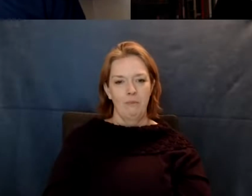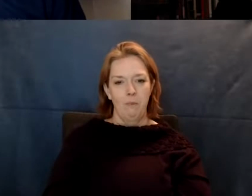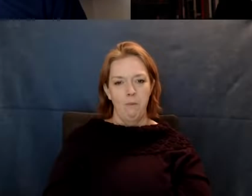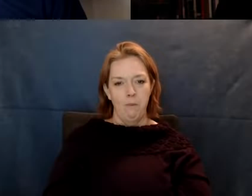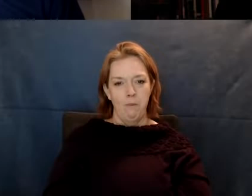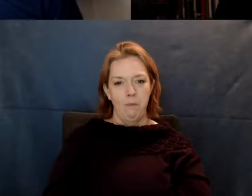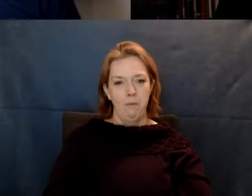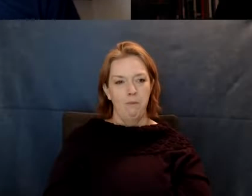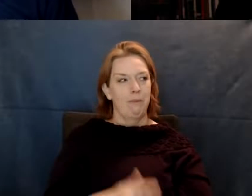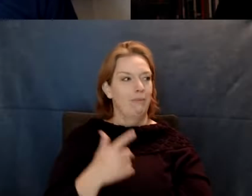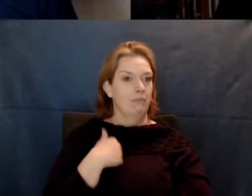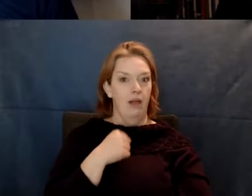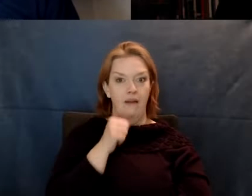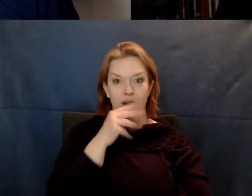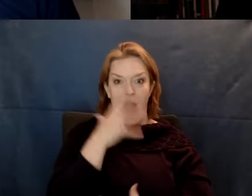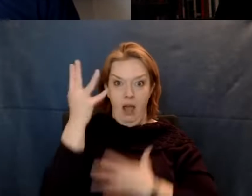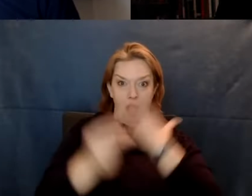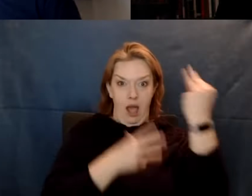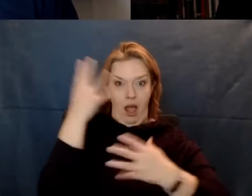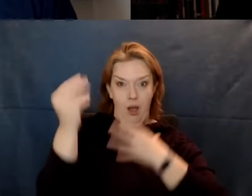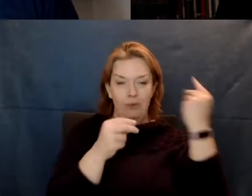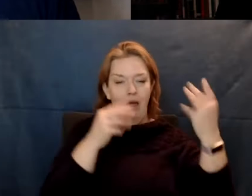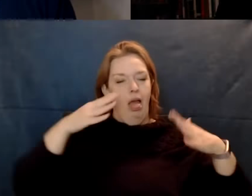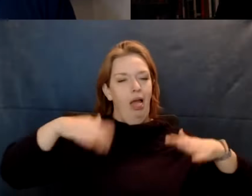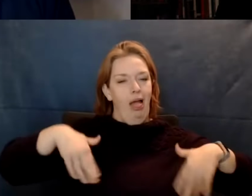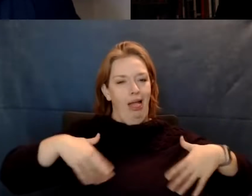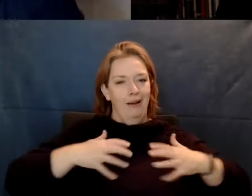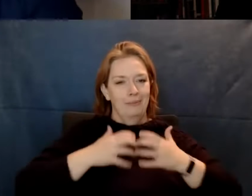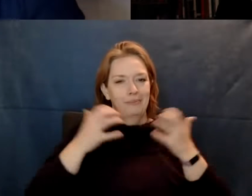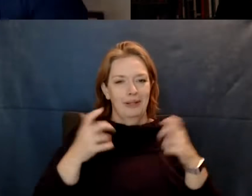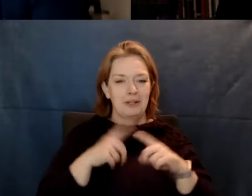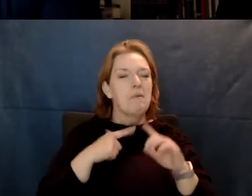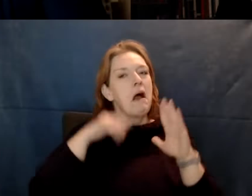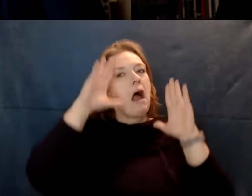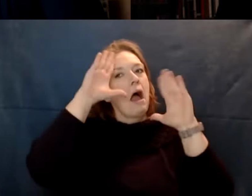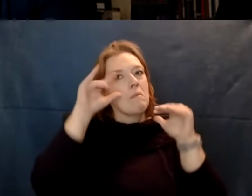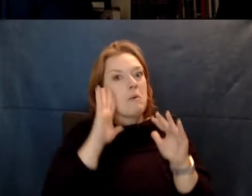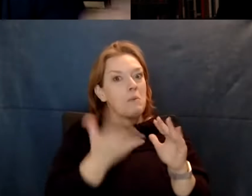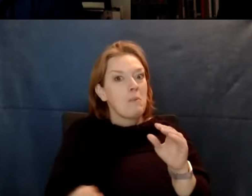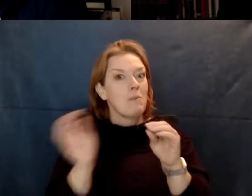so much so, but I don't expect there to be more, there must be.